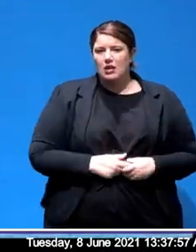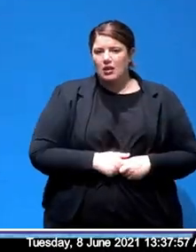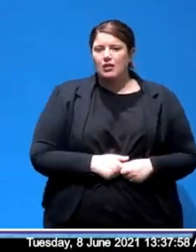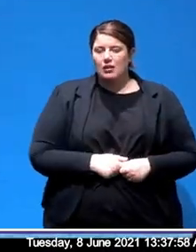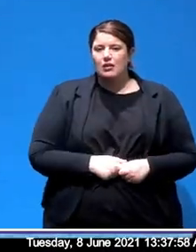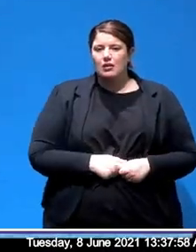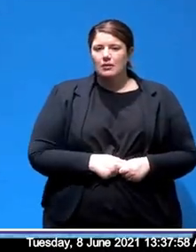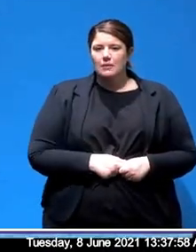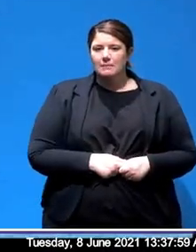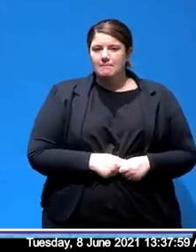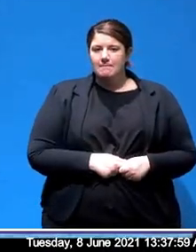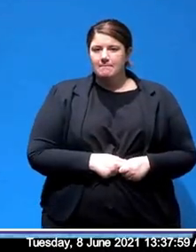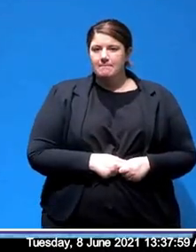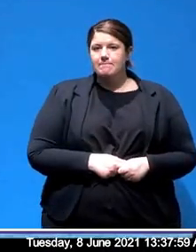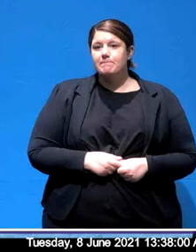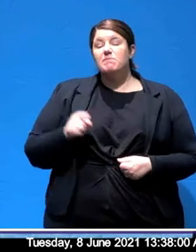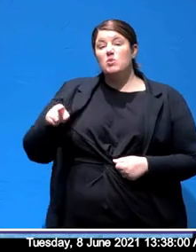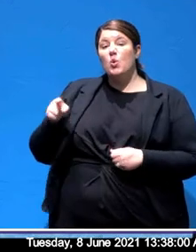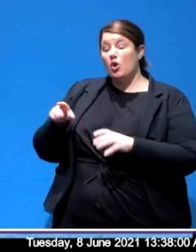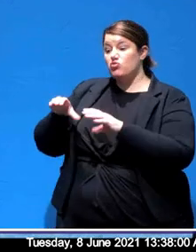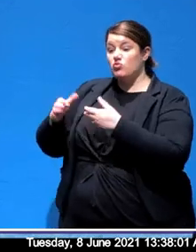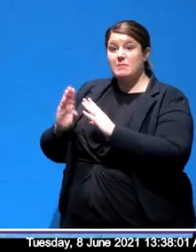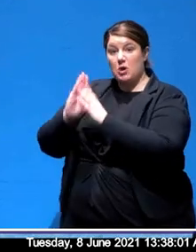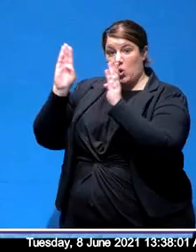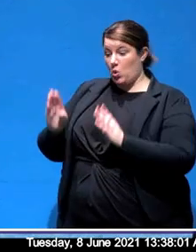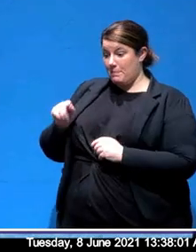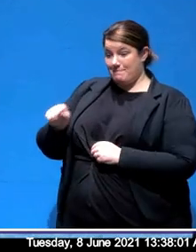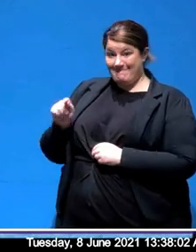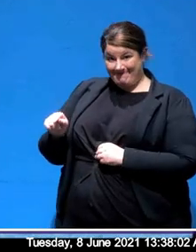In a supported accommodation environment, it's the disability